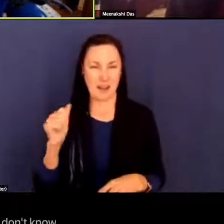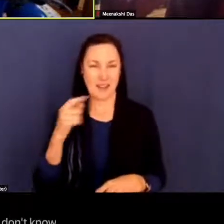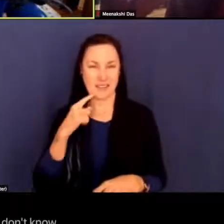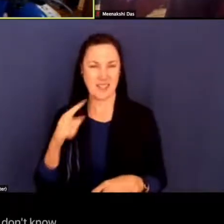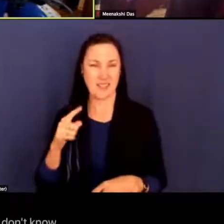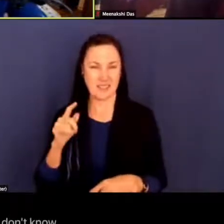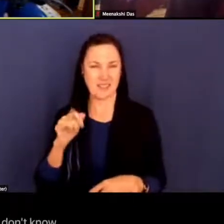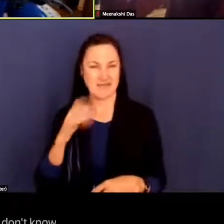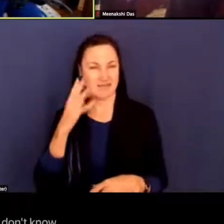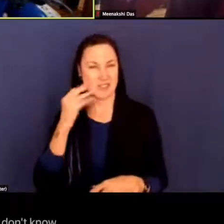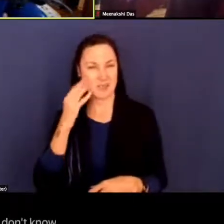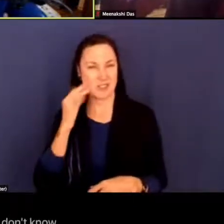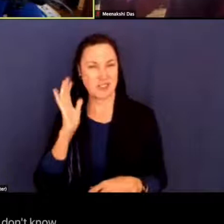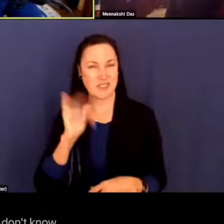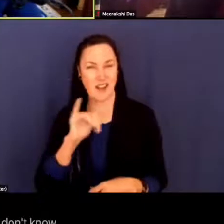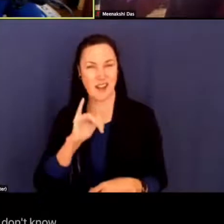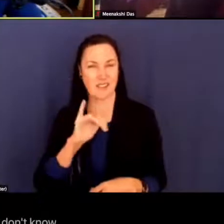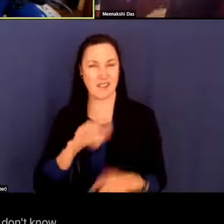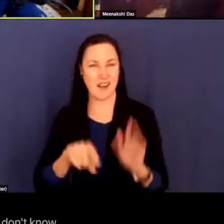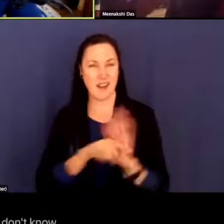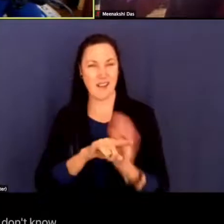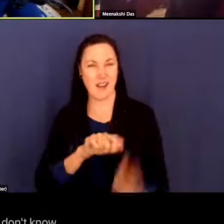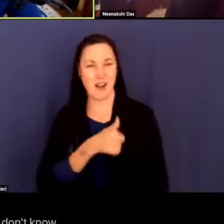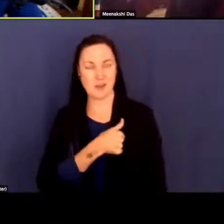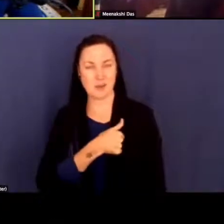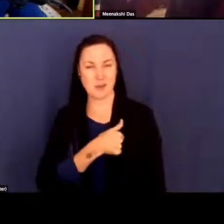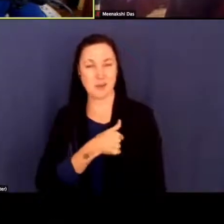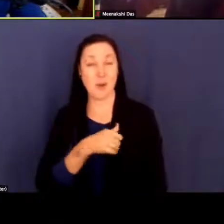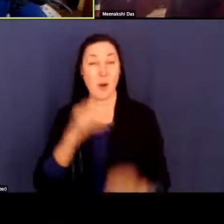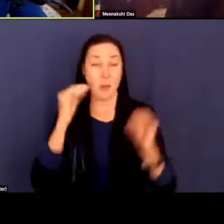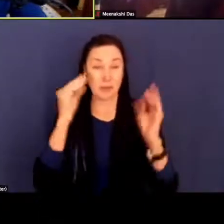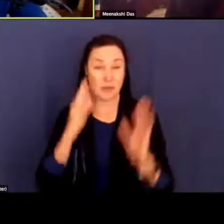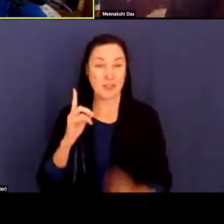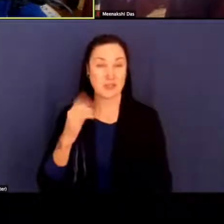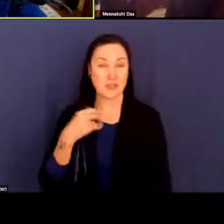will if you need accommodations you must not be smart enough or you must not be a hard enough